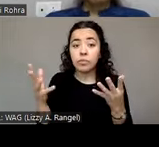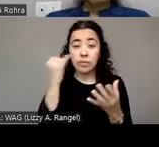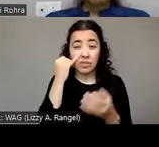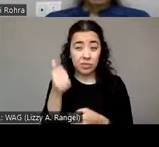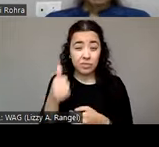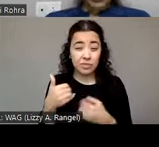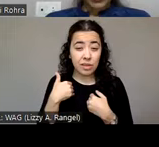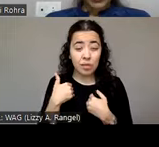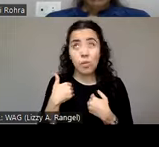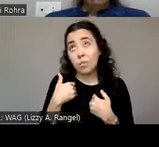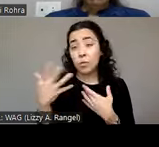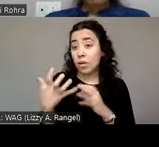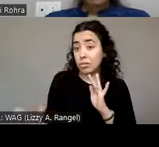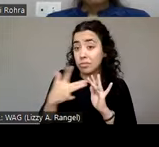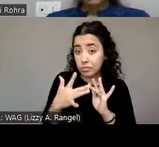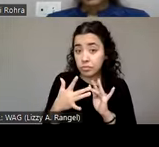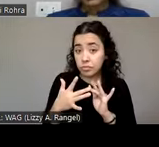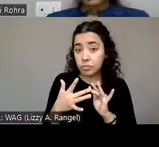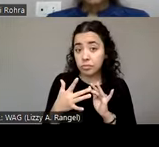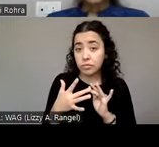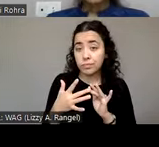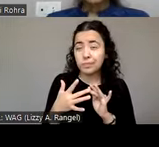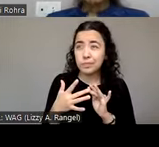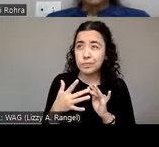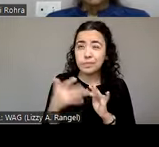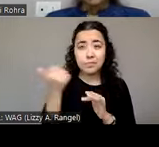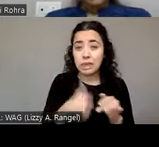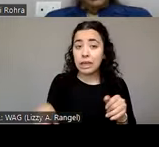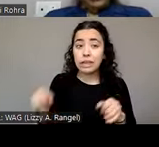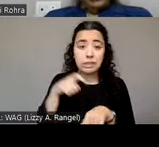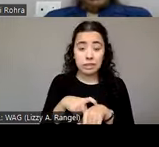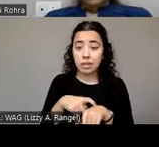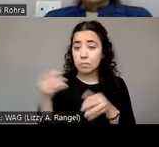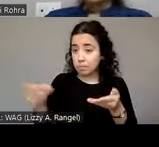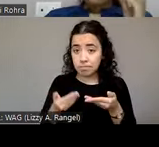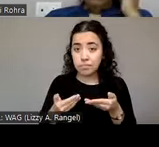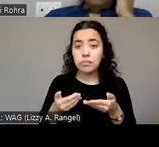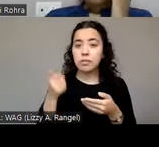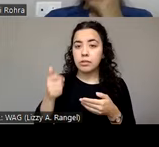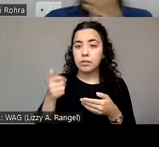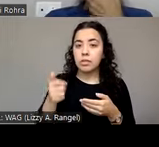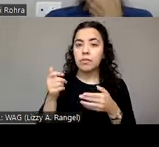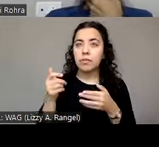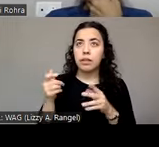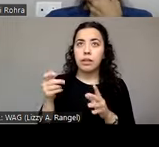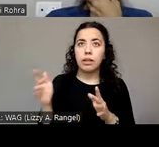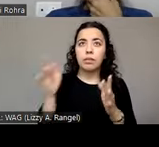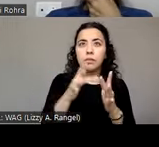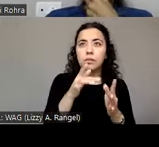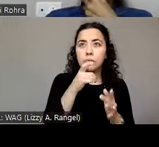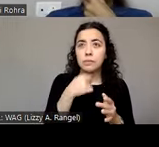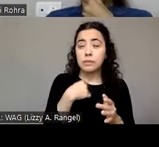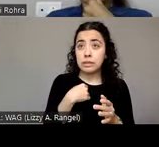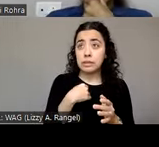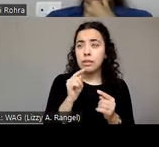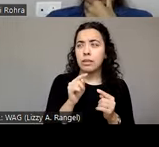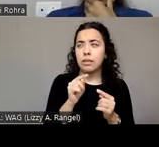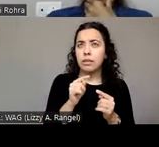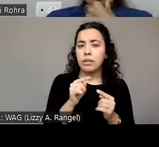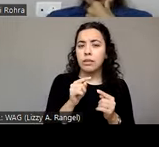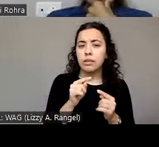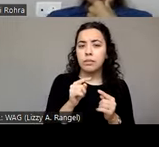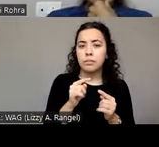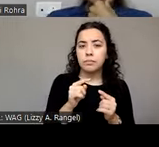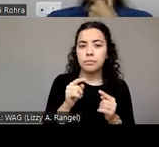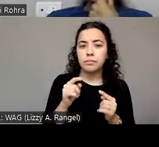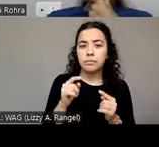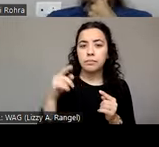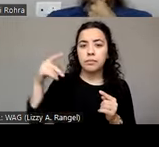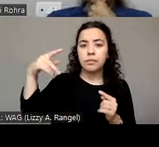to contact with me at any time. You can reach out to me at priti.rohra@barrierbreak.com or